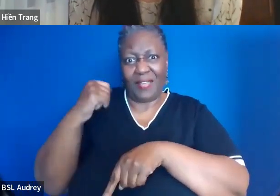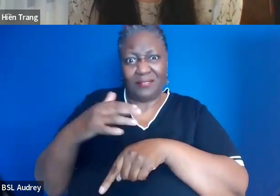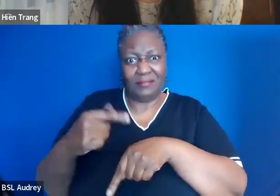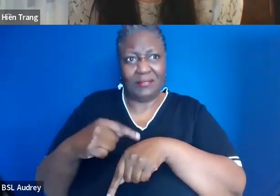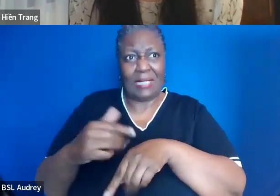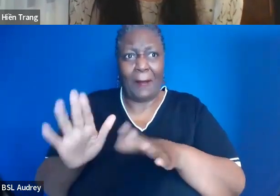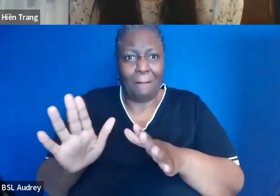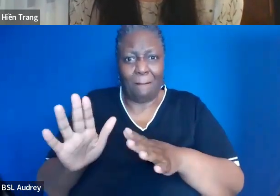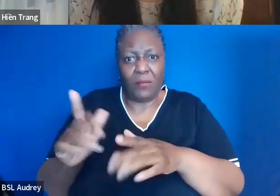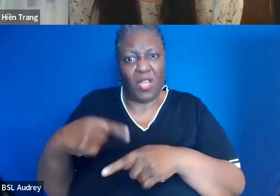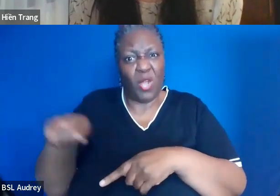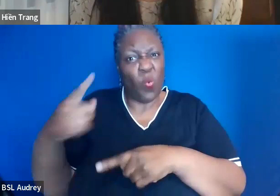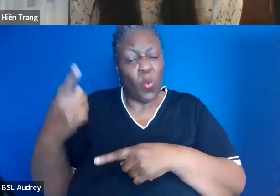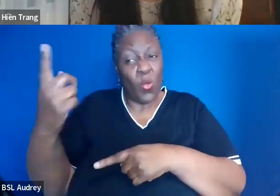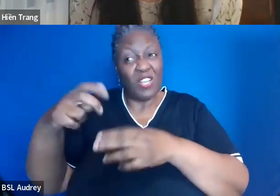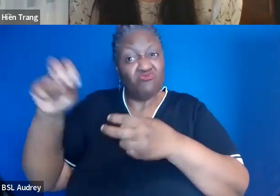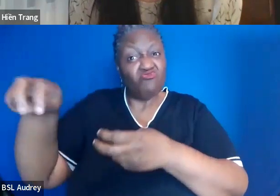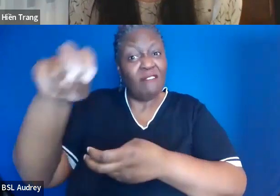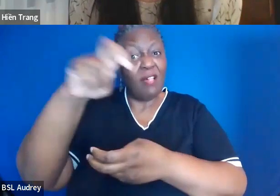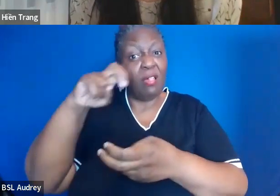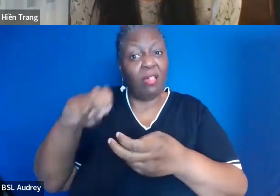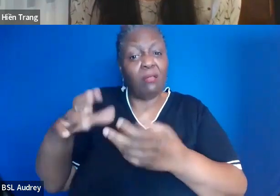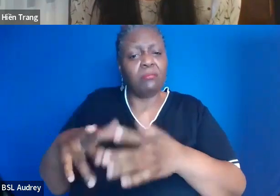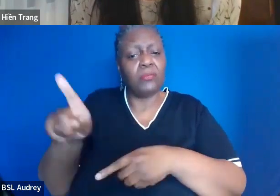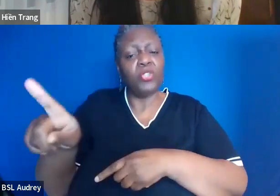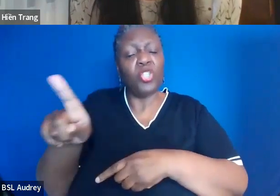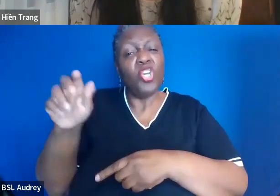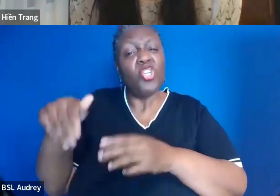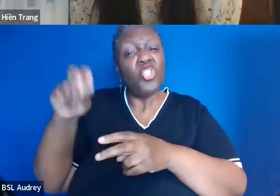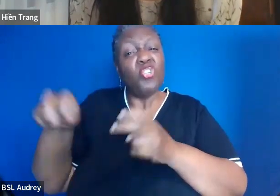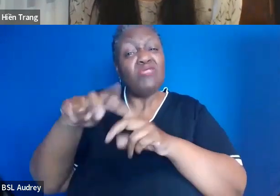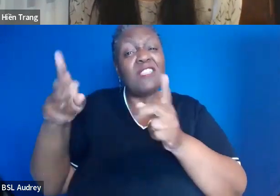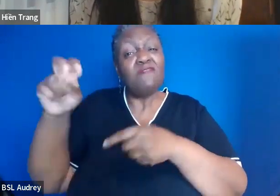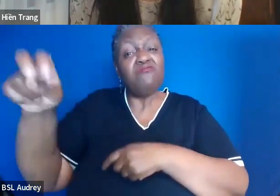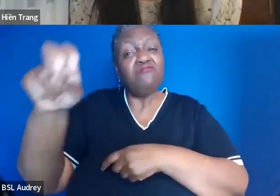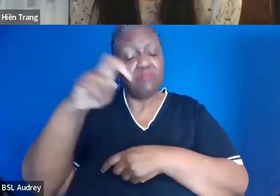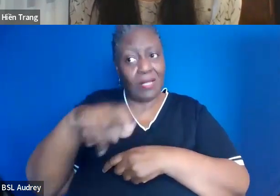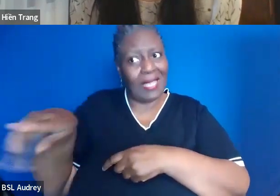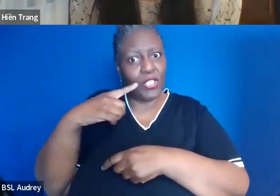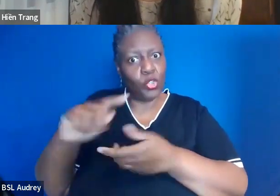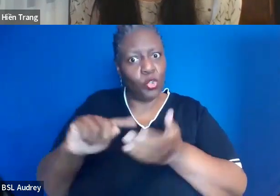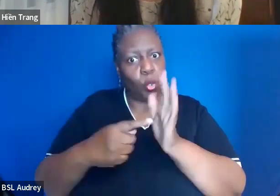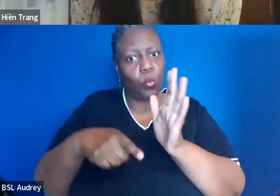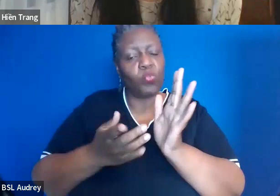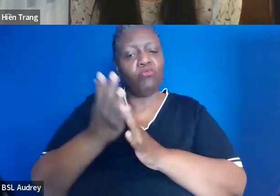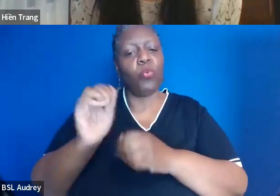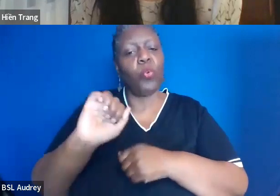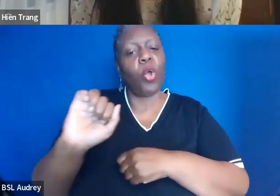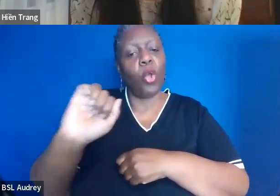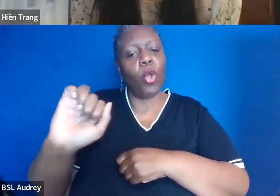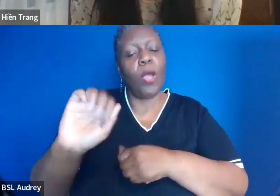and she traveled um she traveled to many places as evident in her poems being based